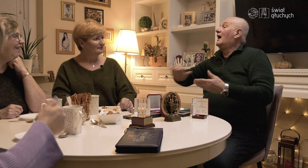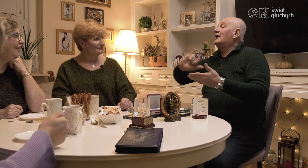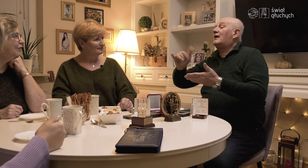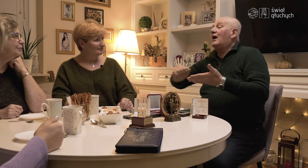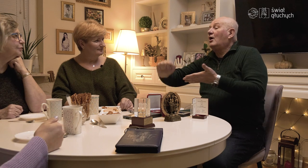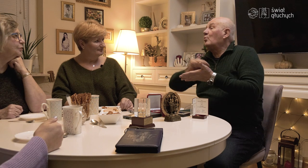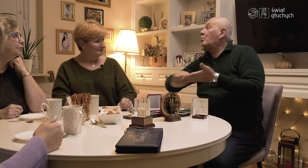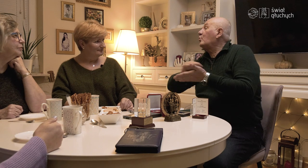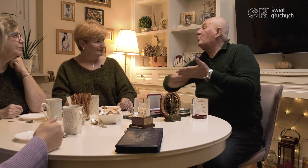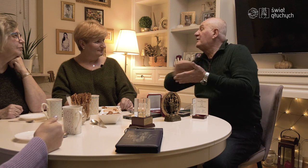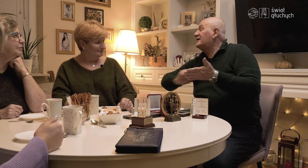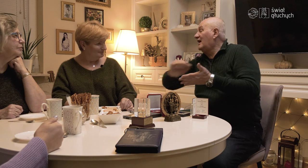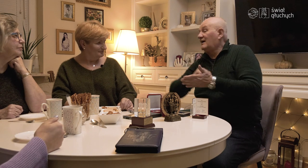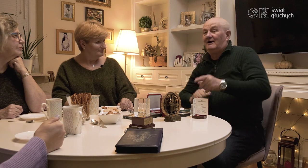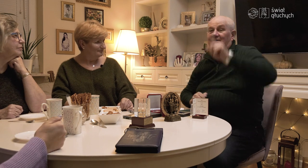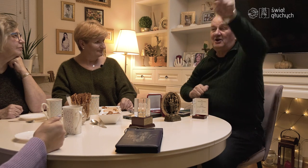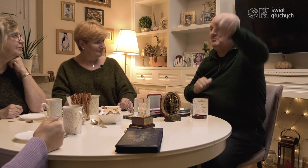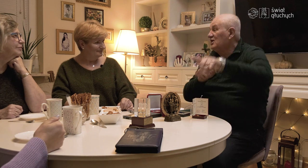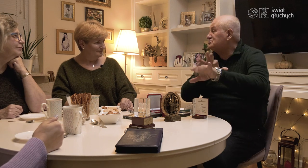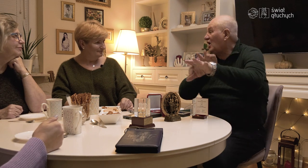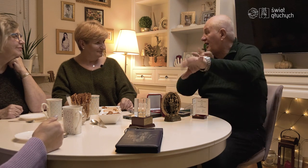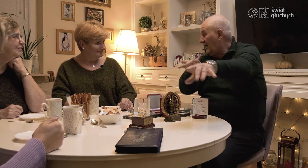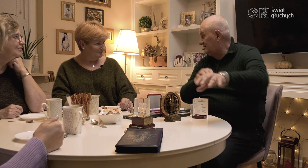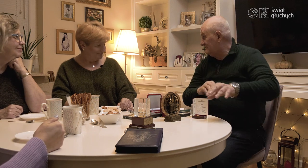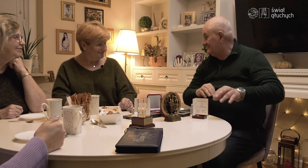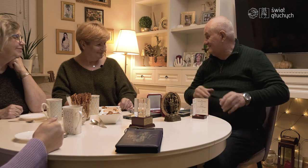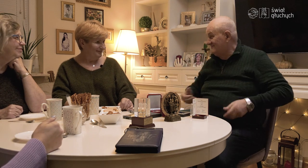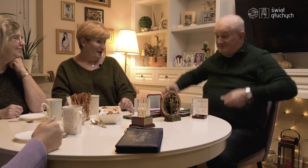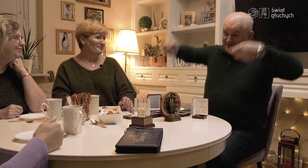[Tadeusz]: And do you know how we washed the dishes? In the river.